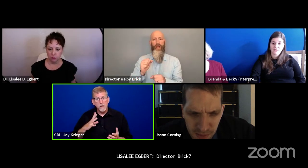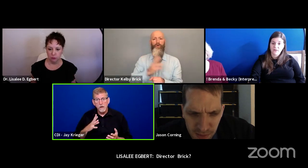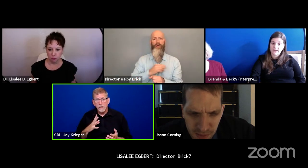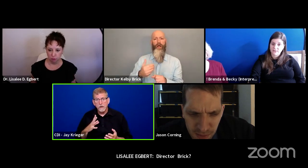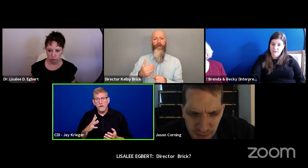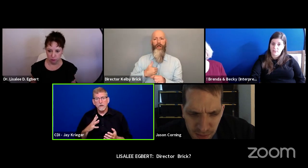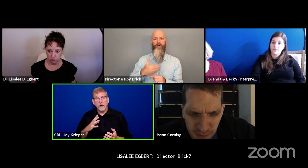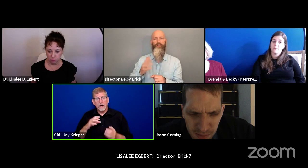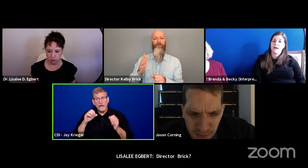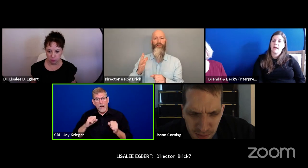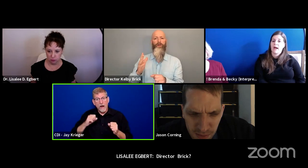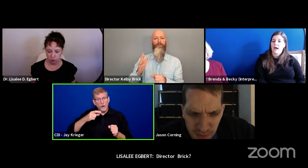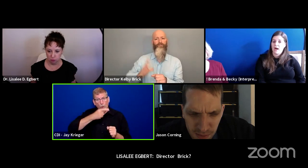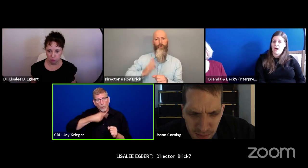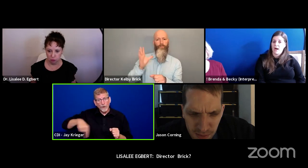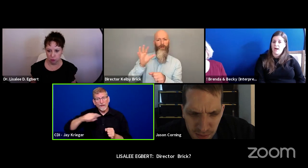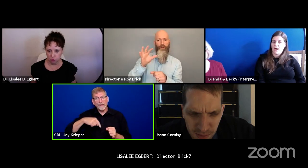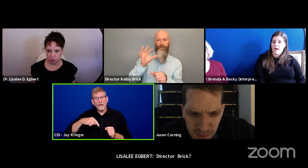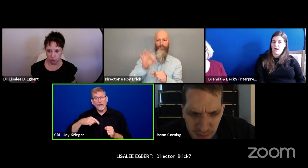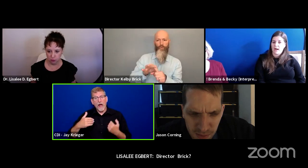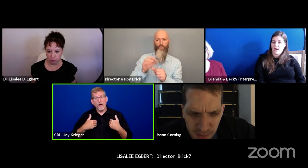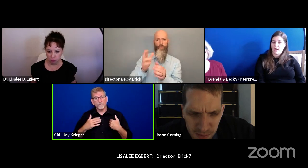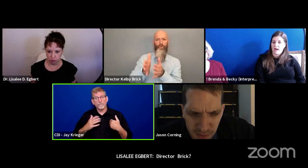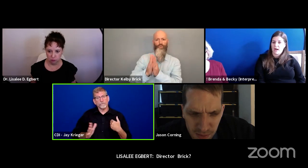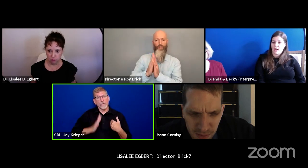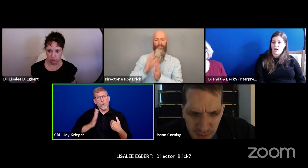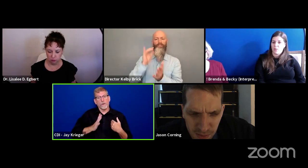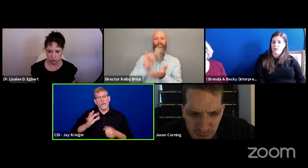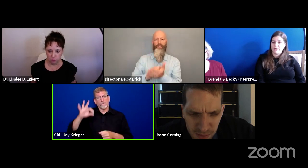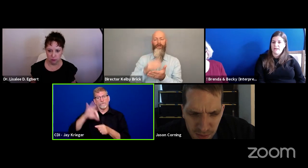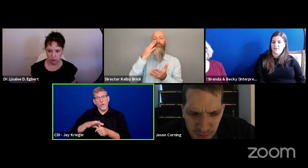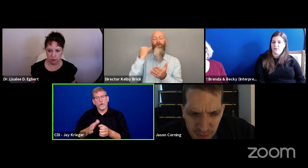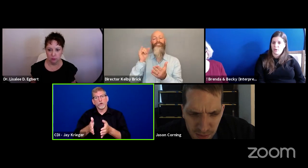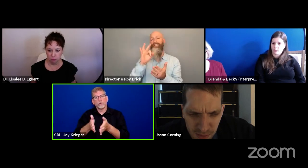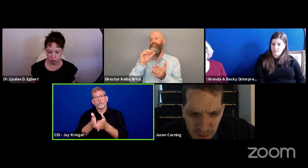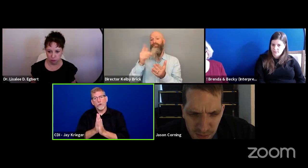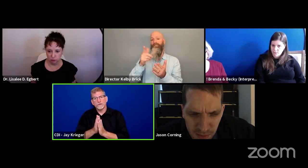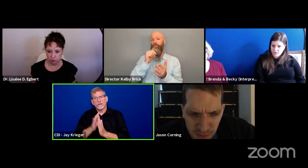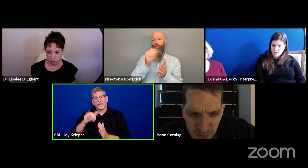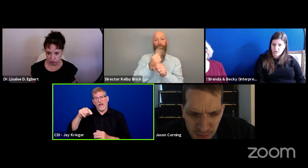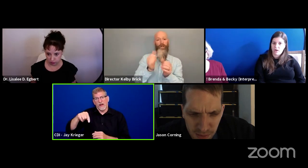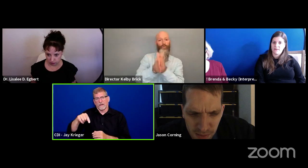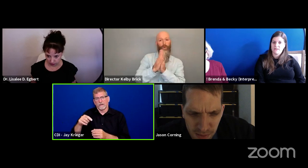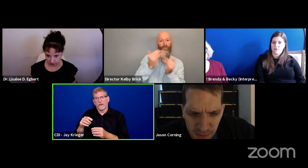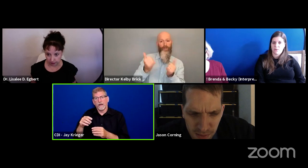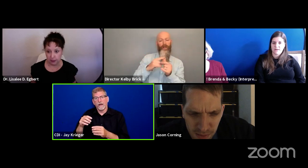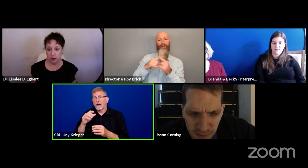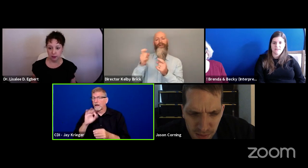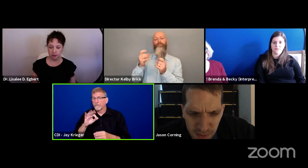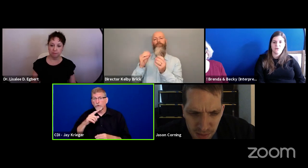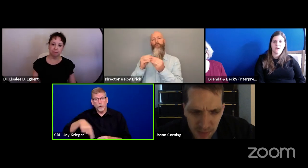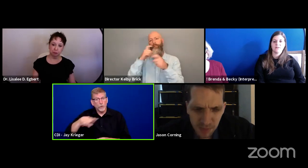That's fine if so, but we need a formal vote on this request, because if we do not receive